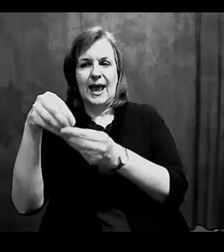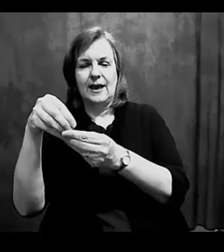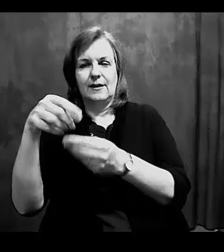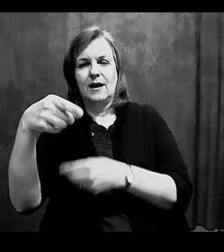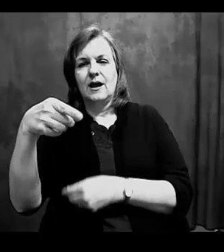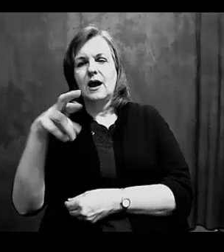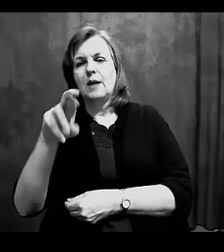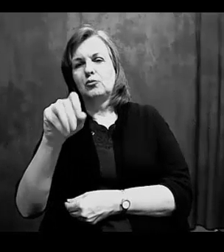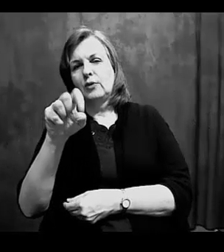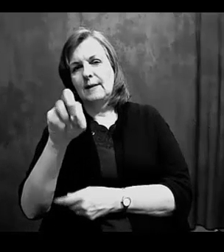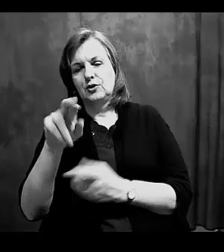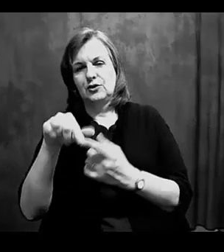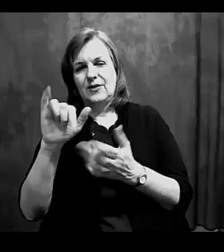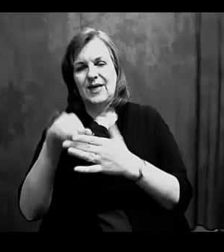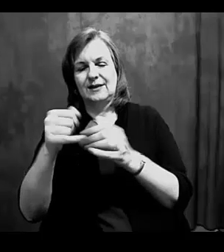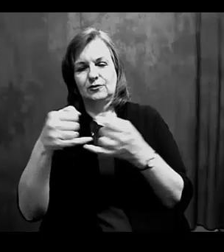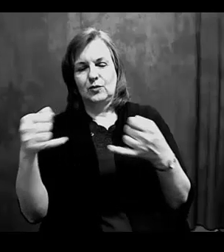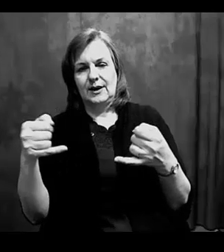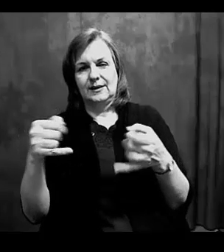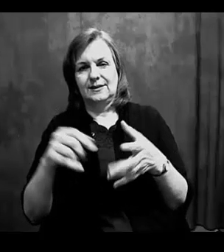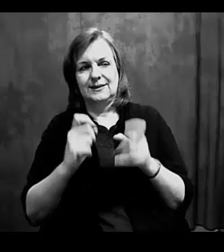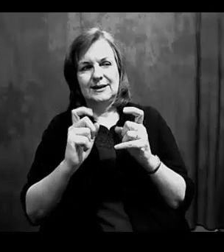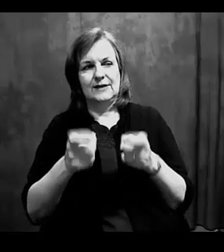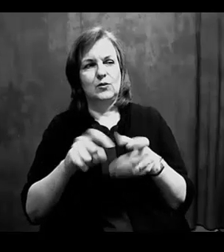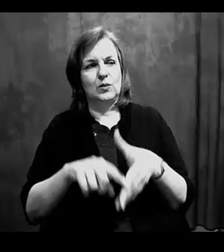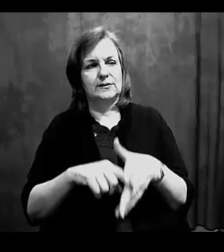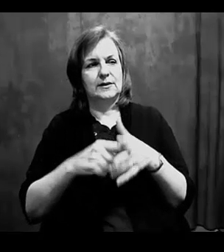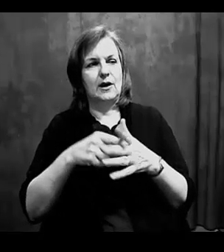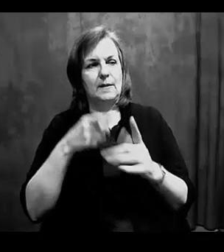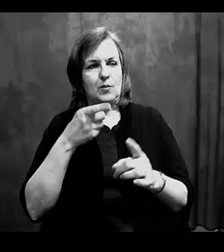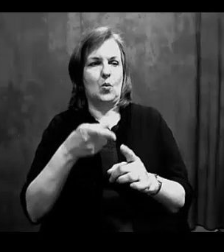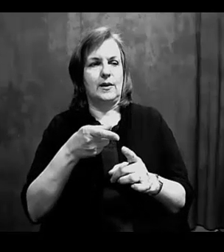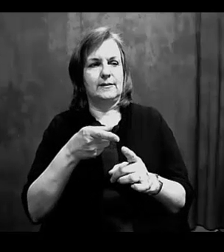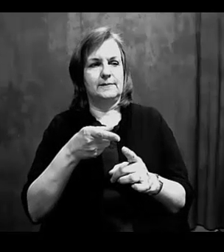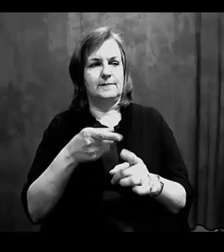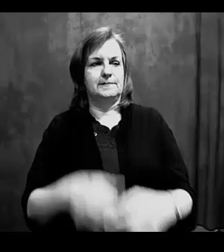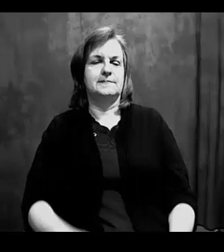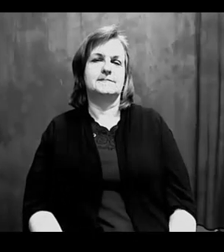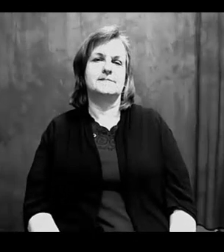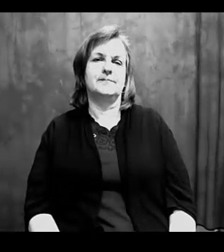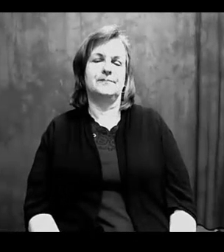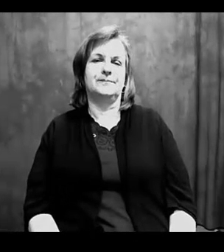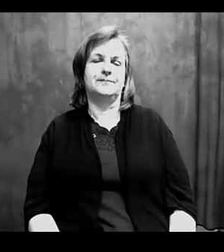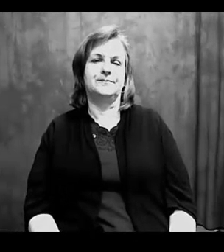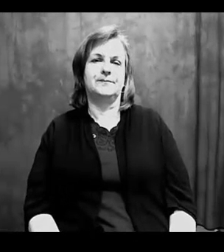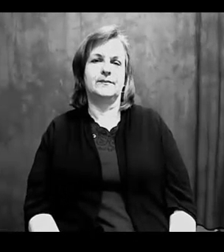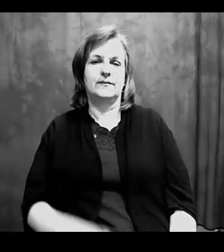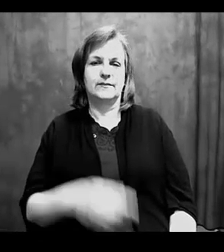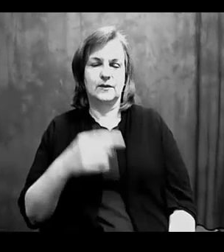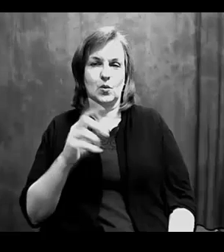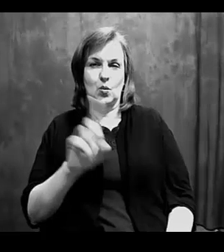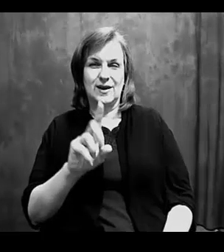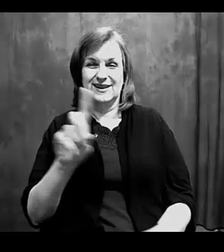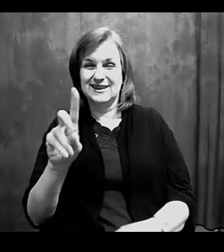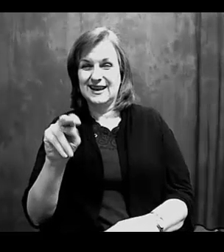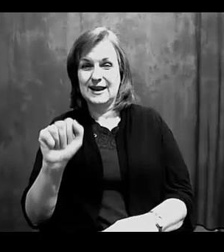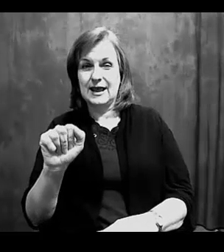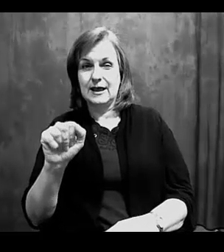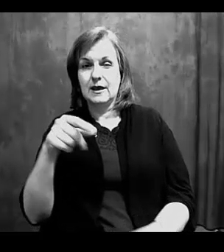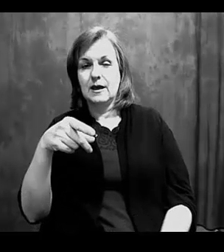so we are actually going to add primers to this strand to give a starting point